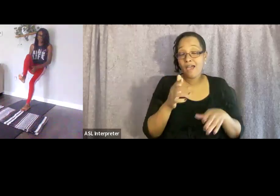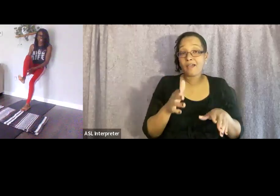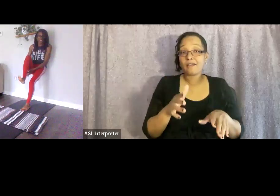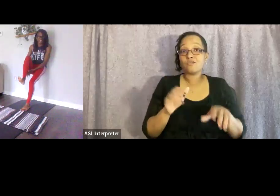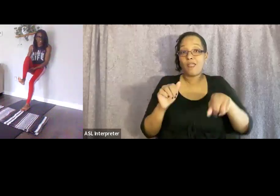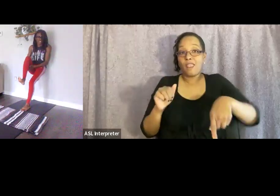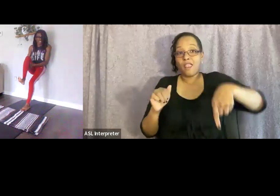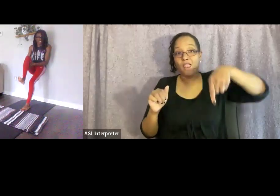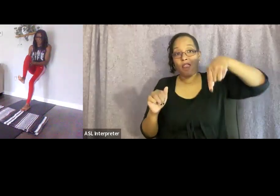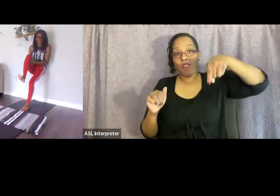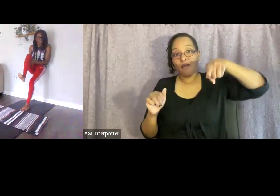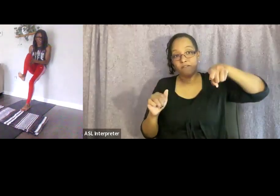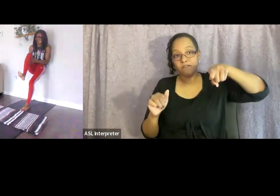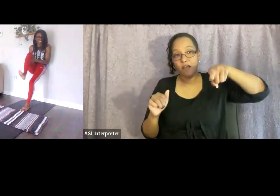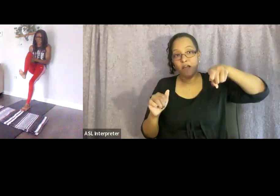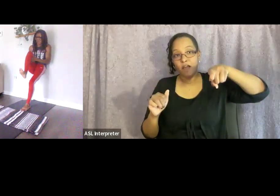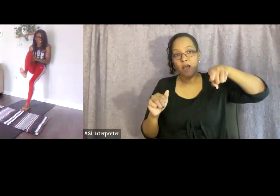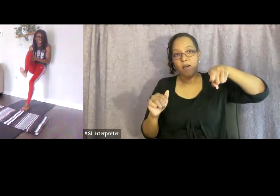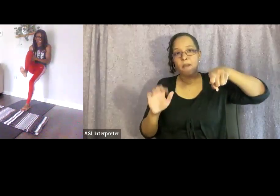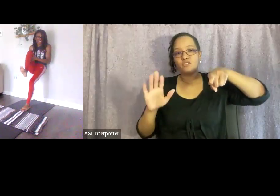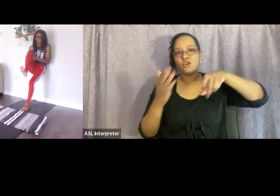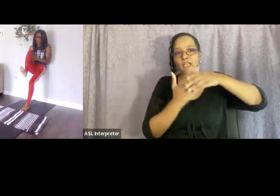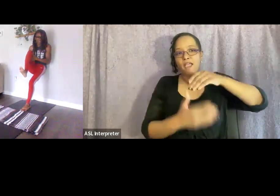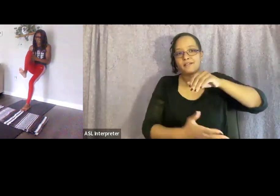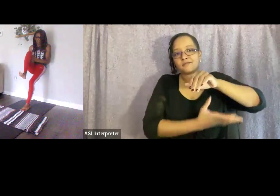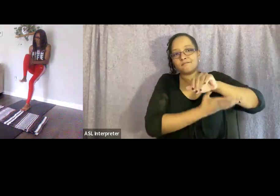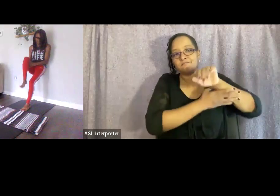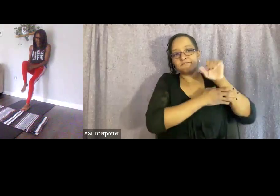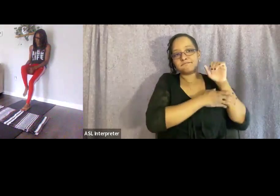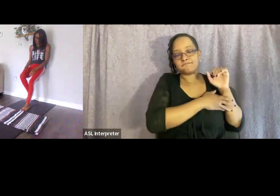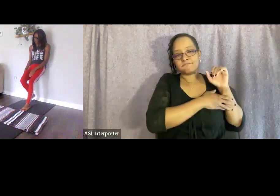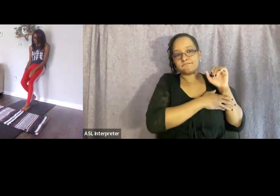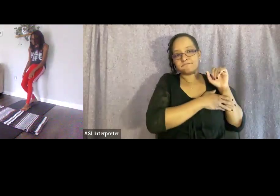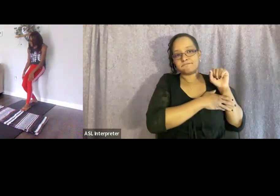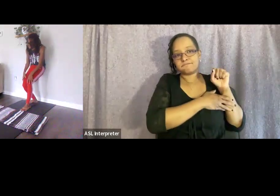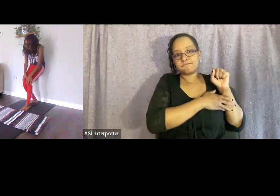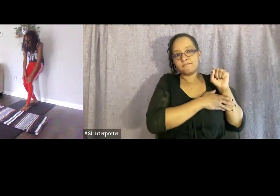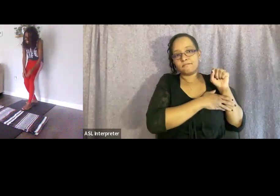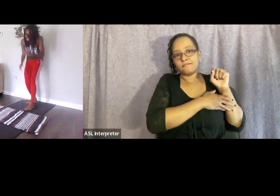and you can interlace your hands around your leg or your thigh, and pull it in.